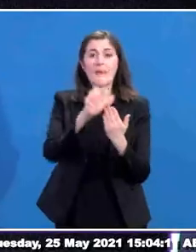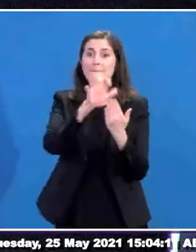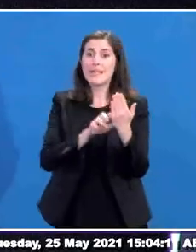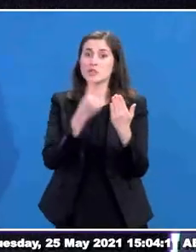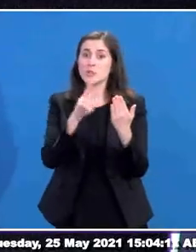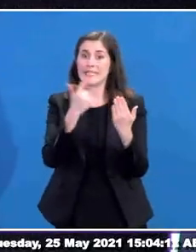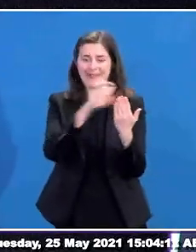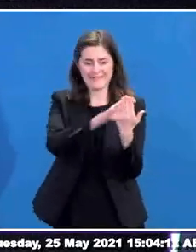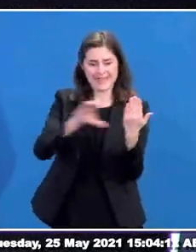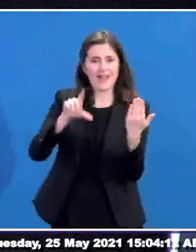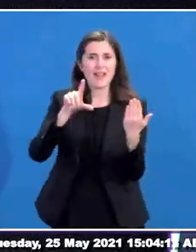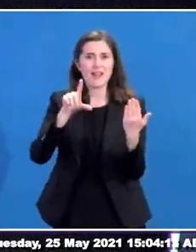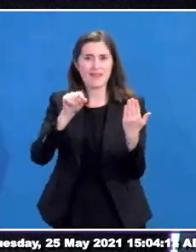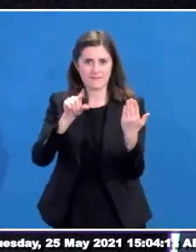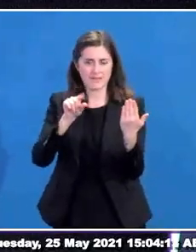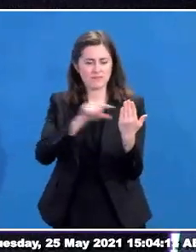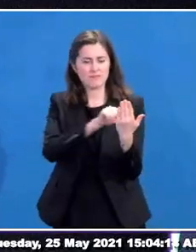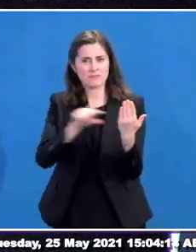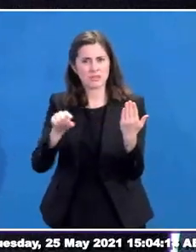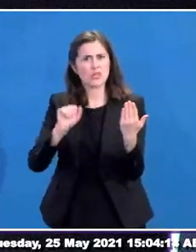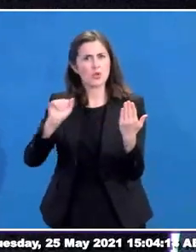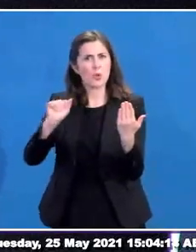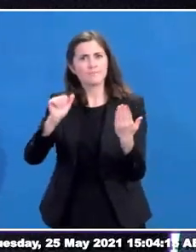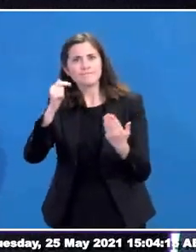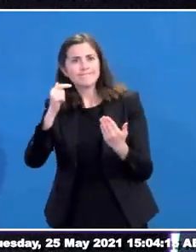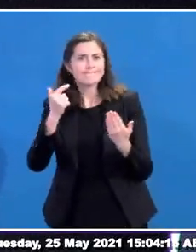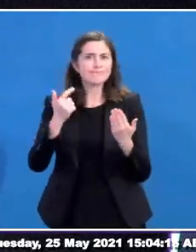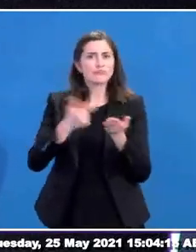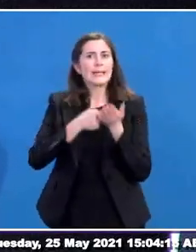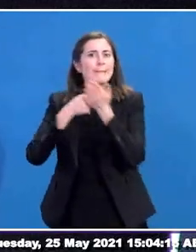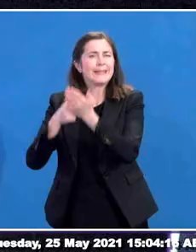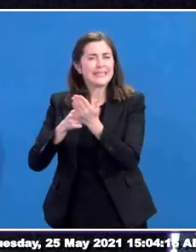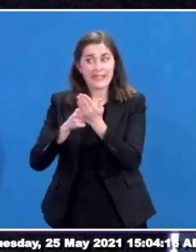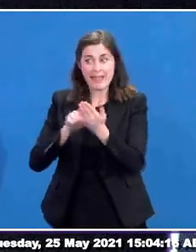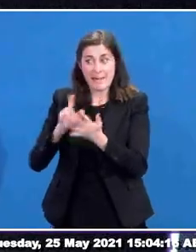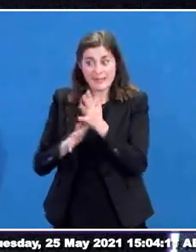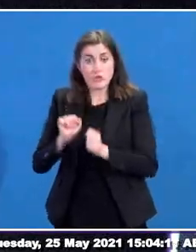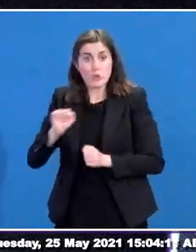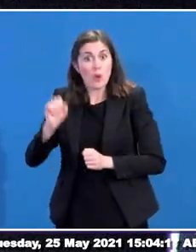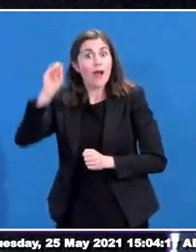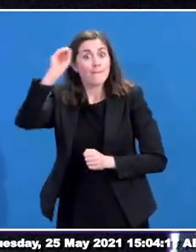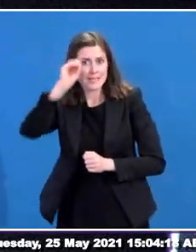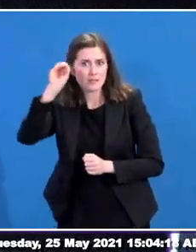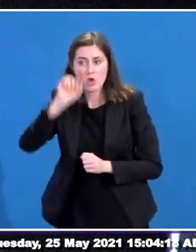Observations and Recommendations", this part is your opinion and That's correct. MS EASTMAN: your observations?